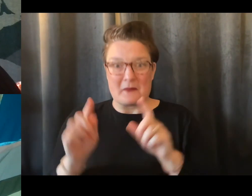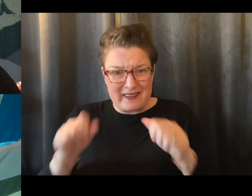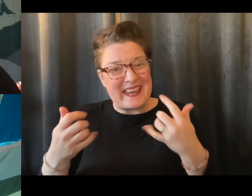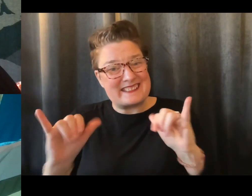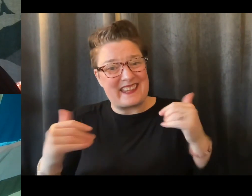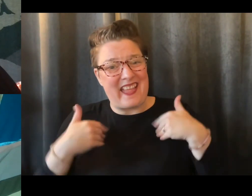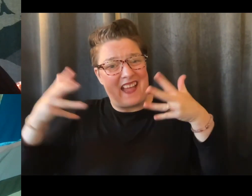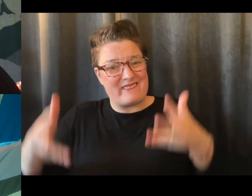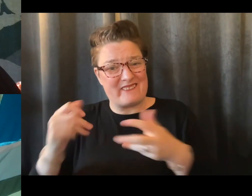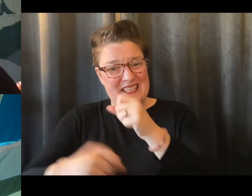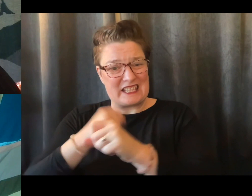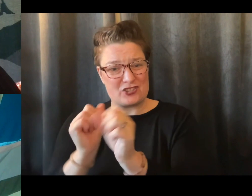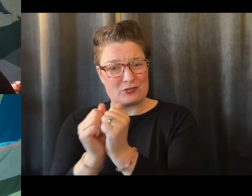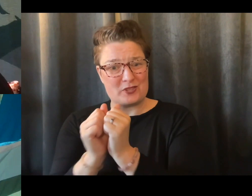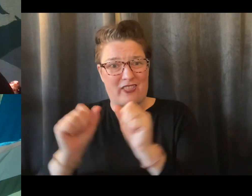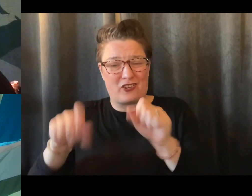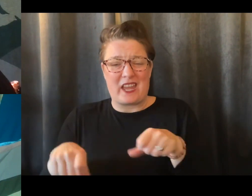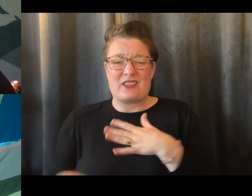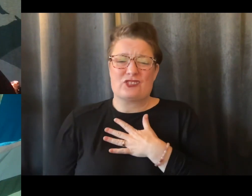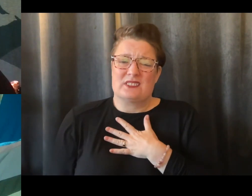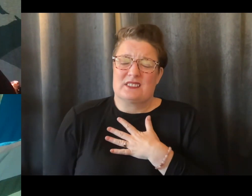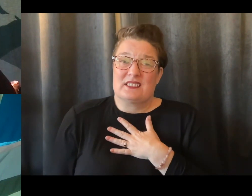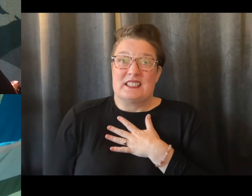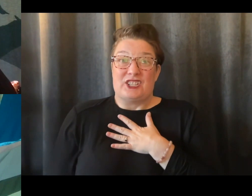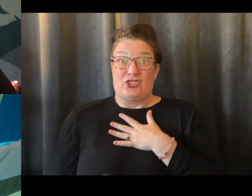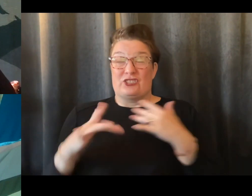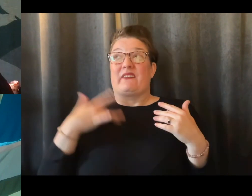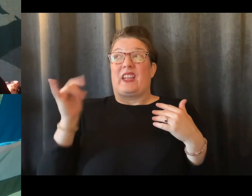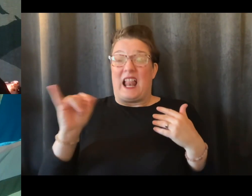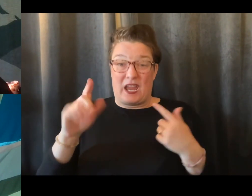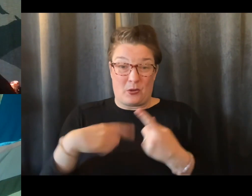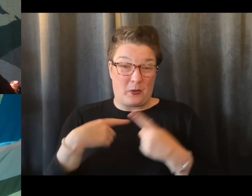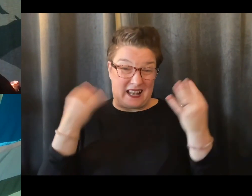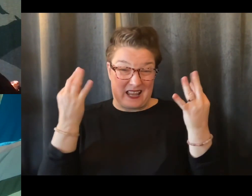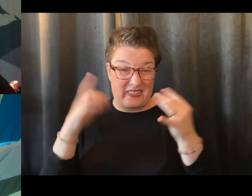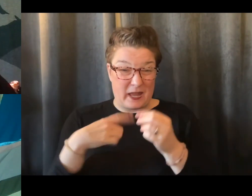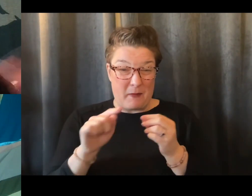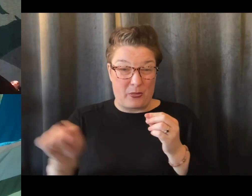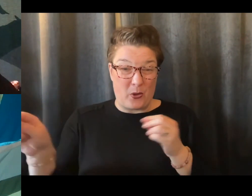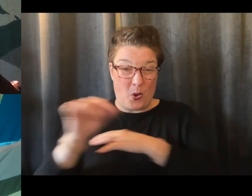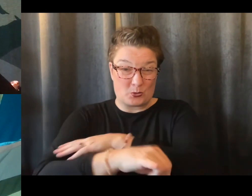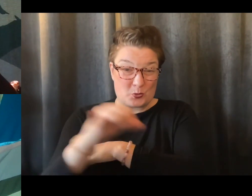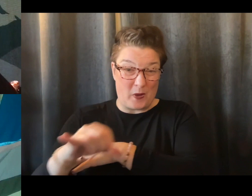my body when I think about these whales being able to be together again and recognize each other's song.